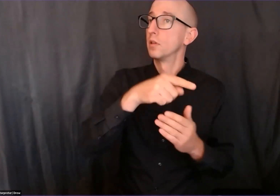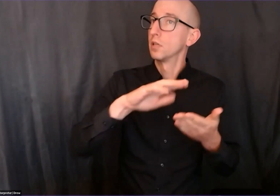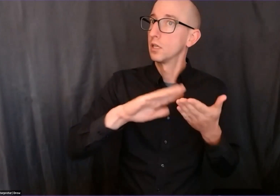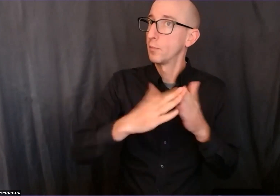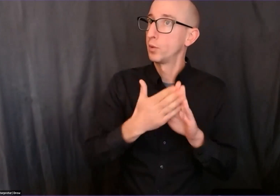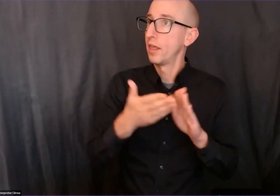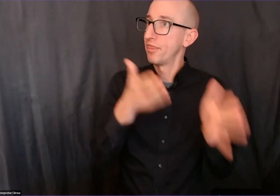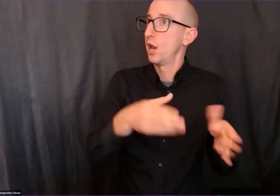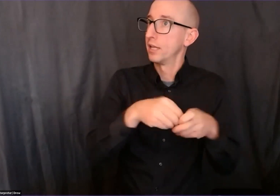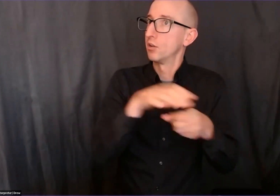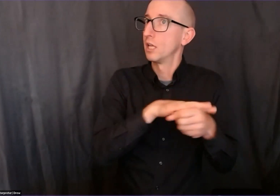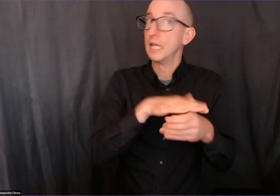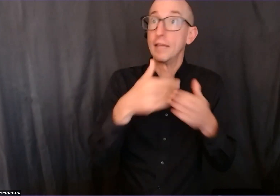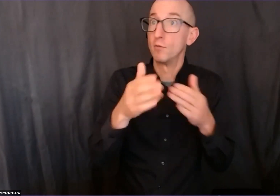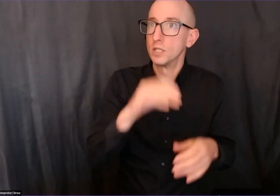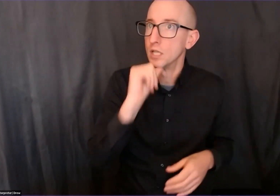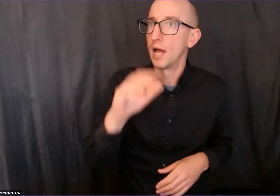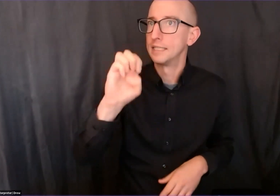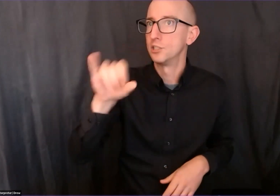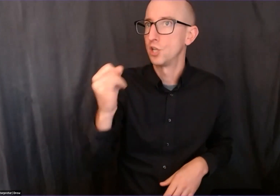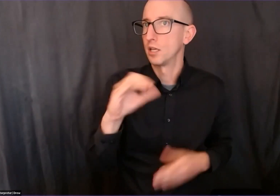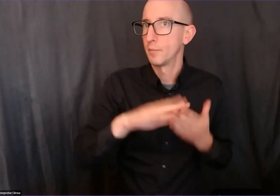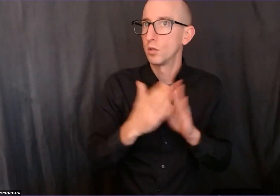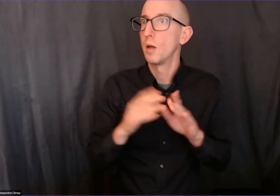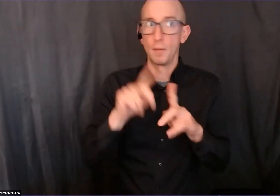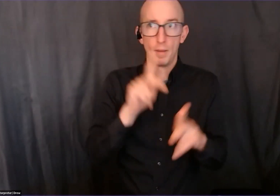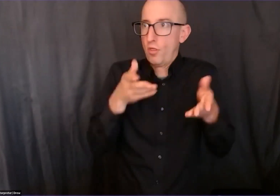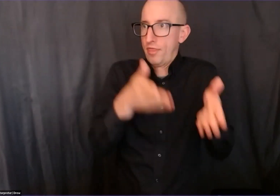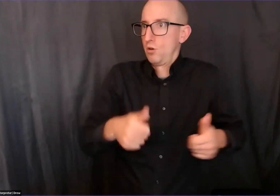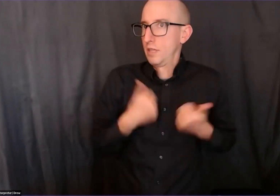to inform the design of this program on behalf of the ports team. We're really excited to be able